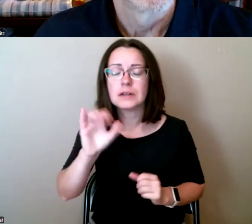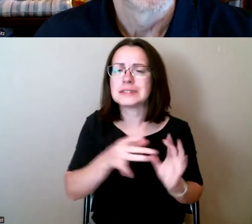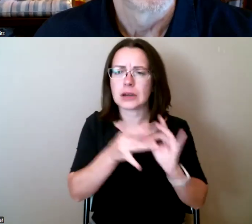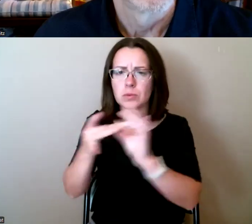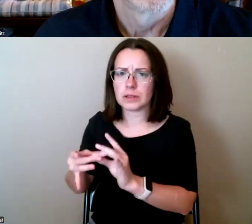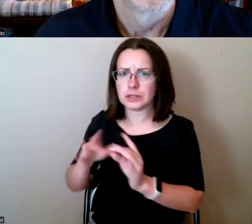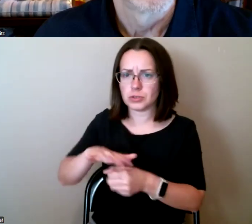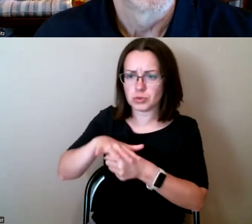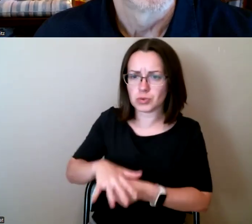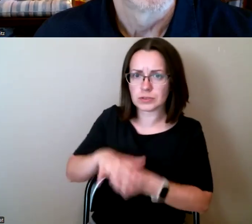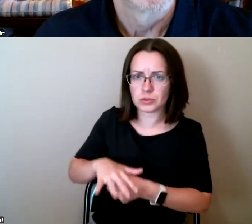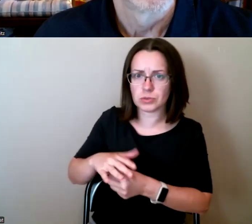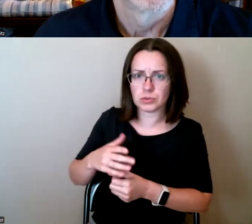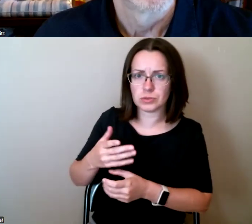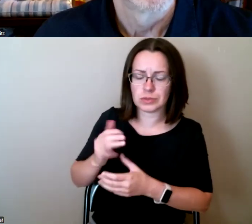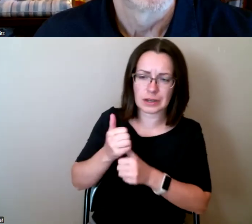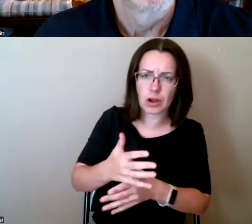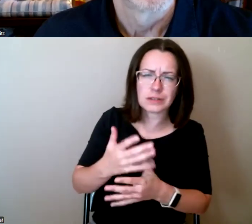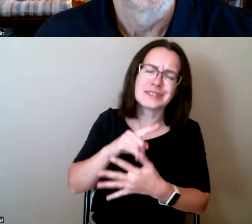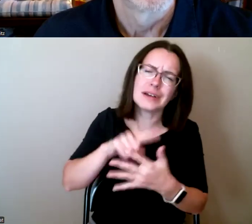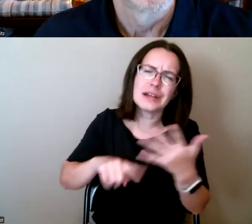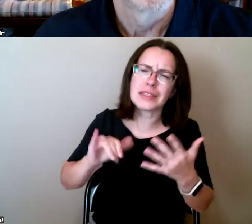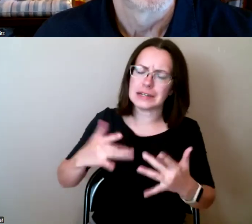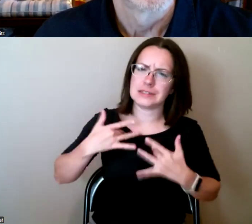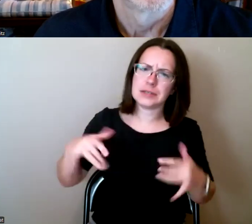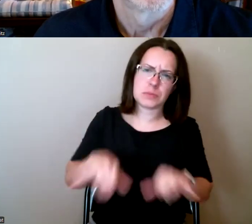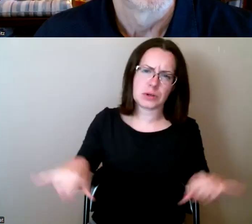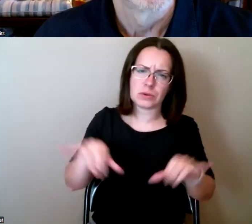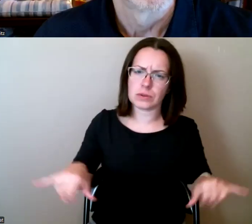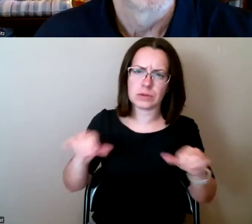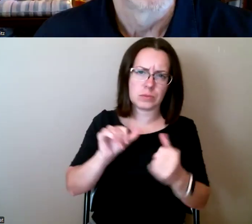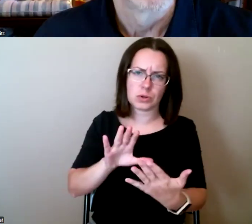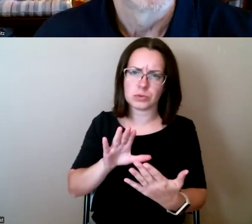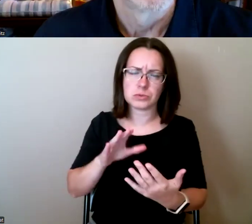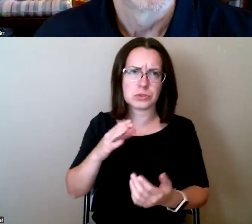that precipitated the suicidal act? That kind of thing. I no I don't believe that that would